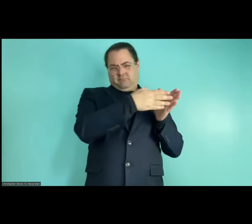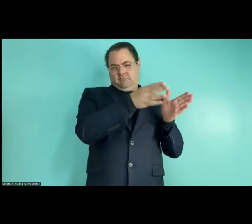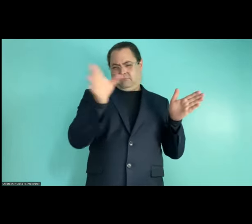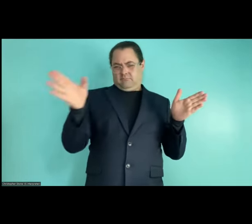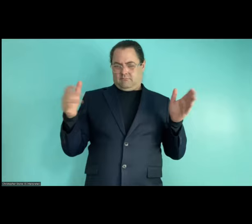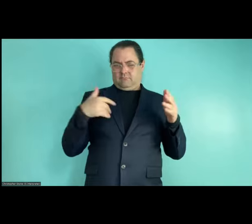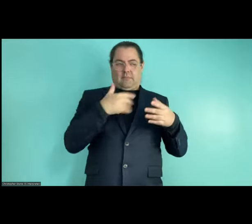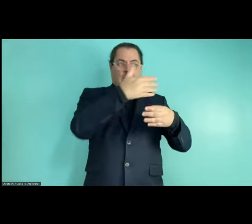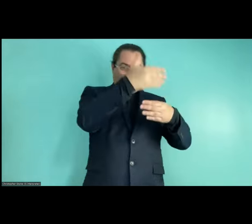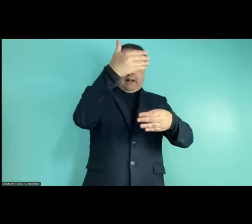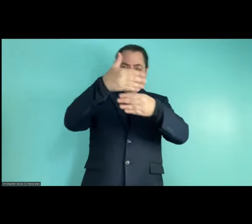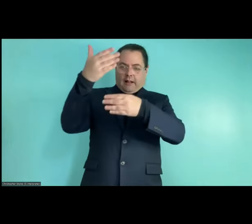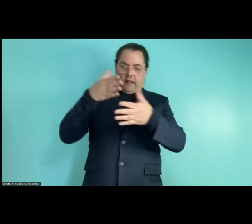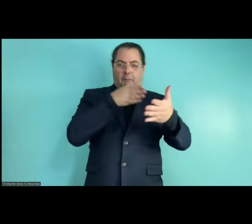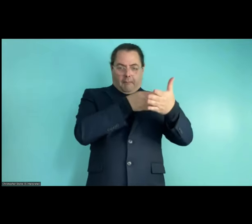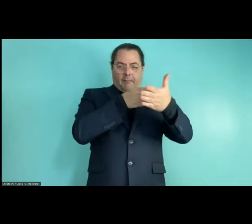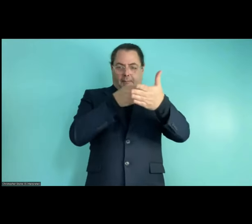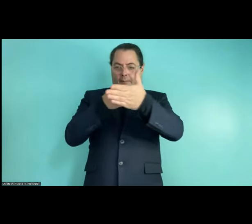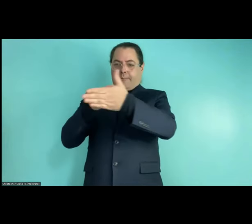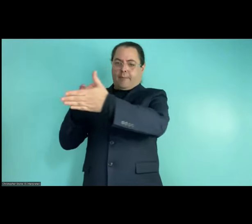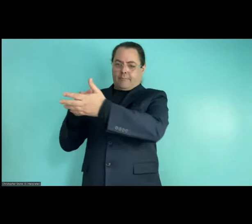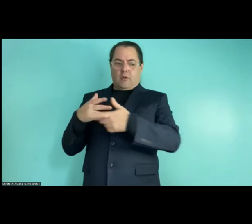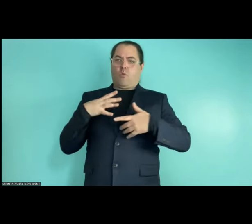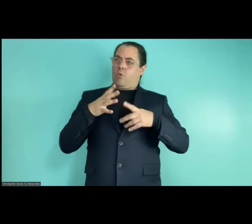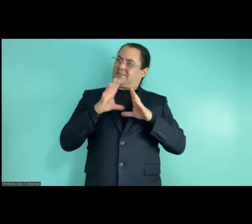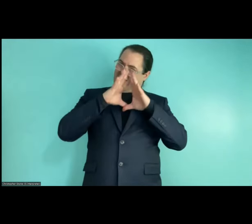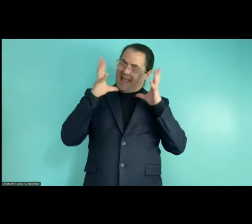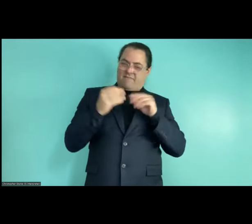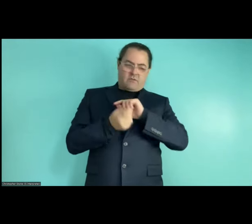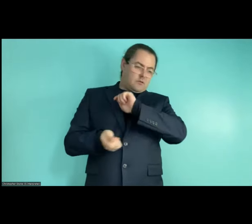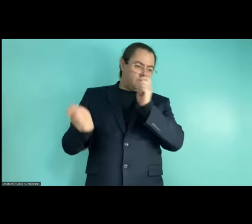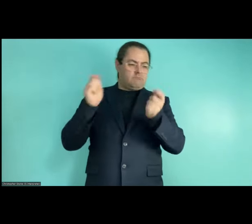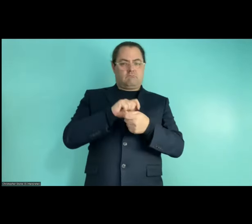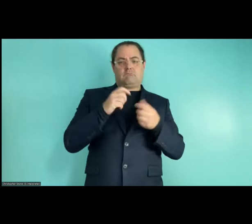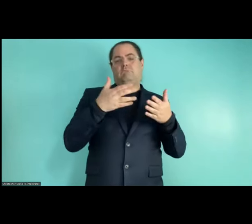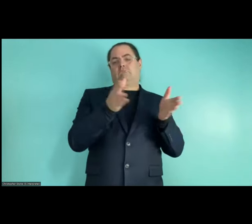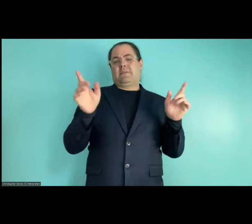have it. We need to mainstream it, just the way we've done with the agenda in youth, we